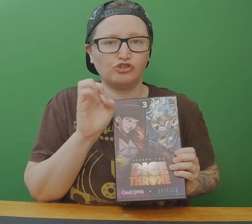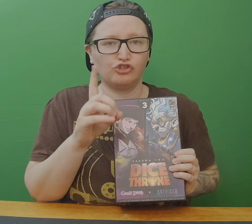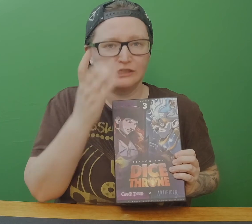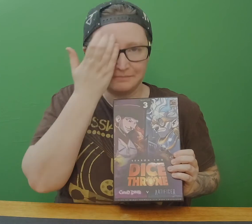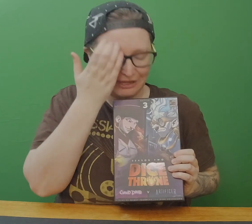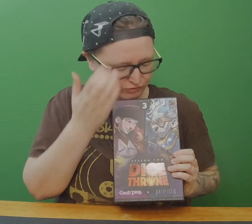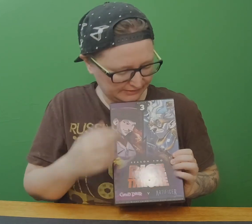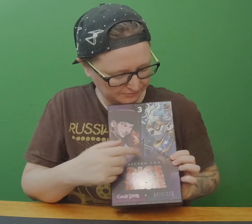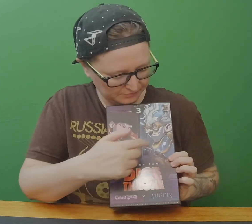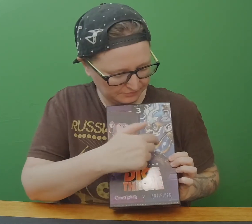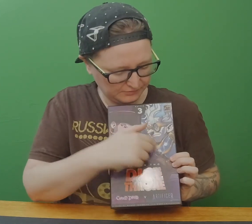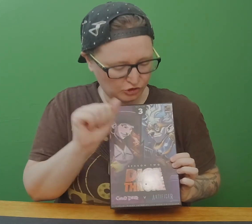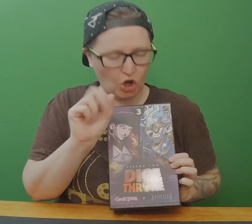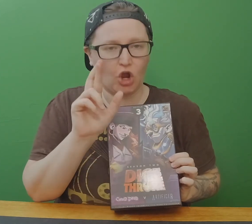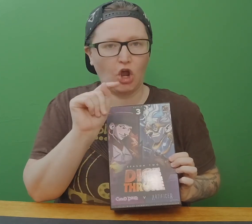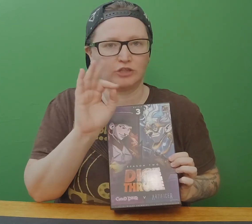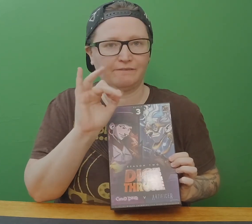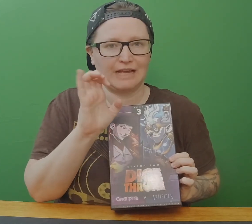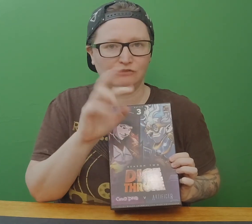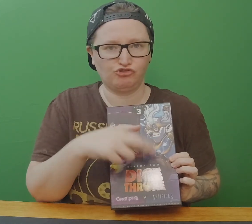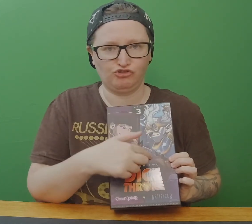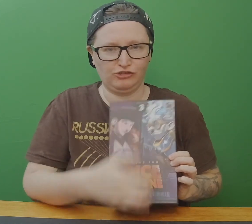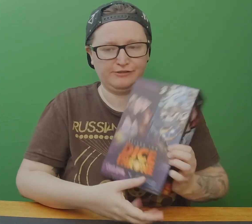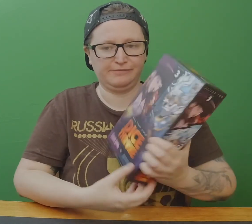I have a Cursed Pirate and Artificer